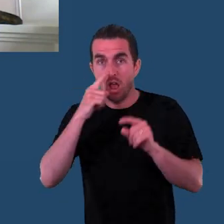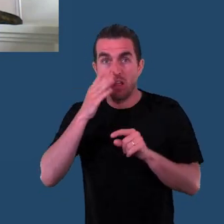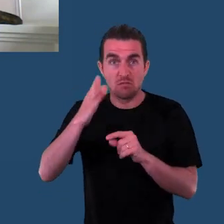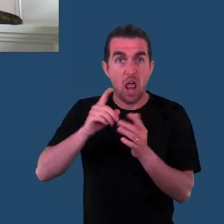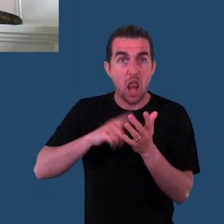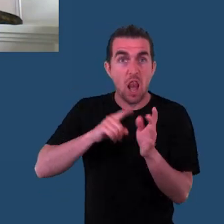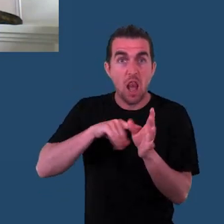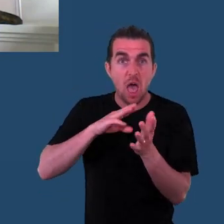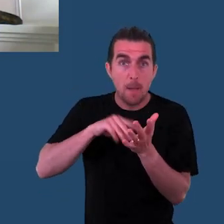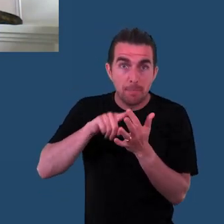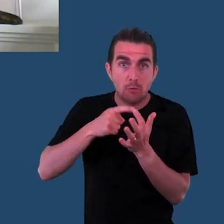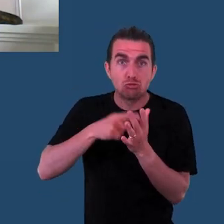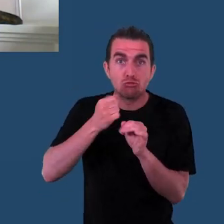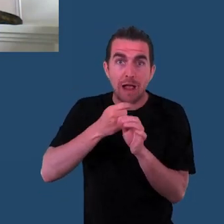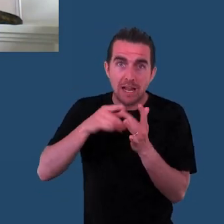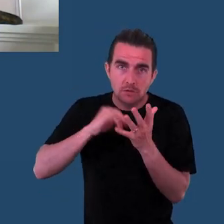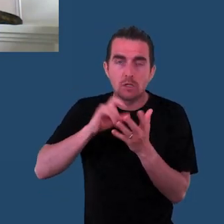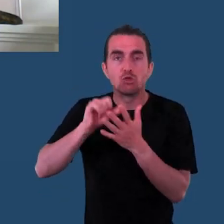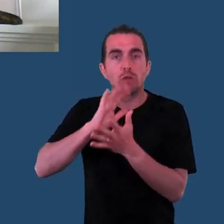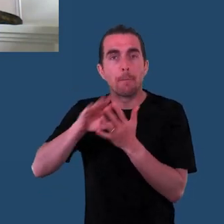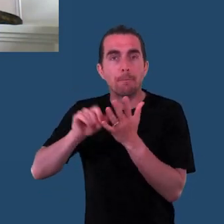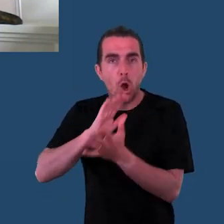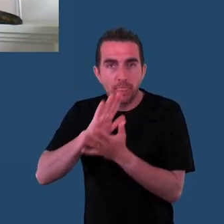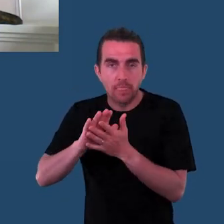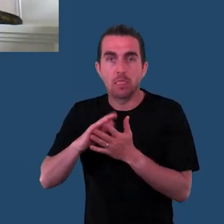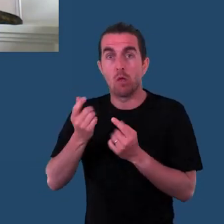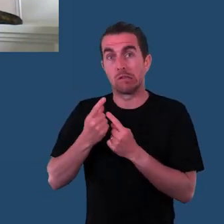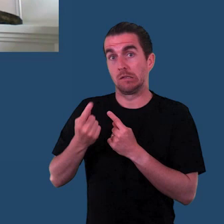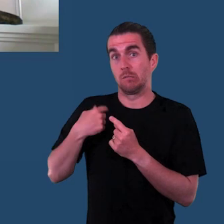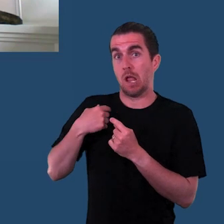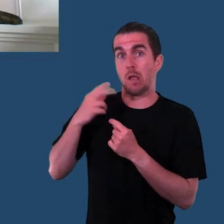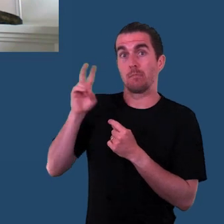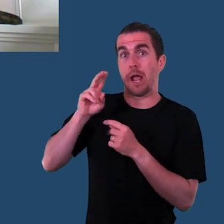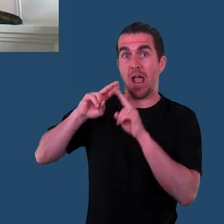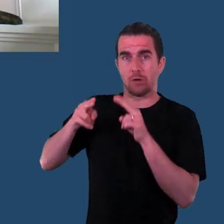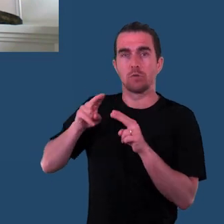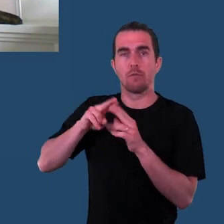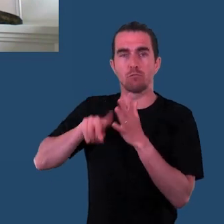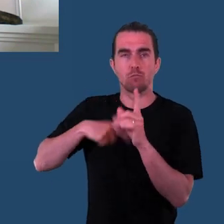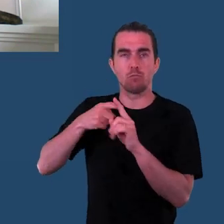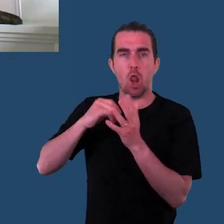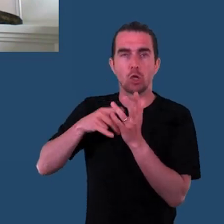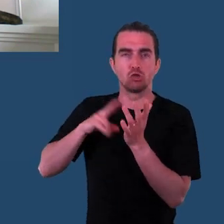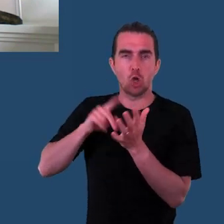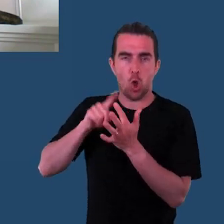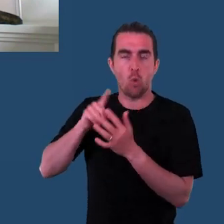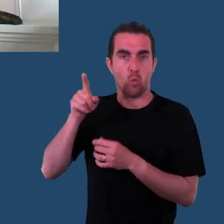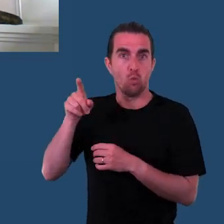So, you can go down to Lyme Regis and Charmouth, or a bit closer to my parents' home in Folkestone, as well.